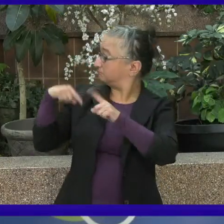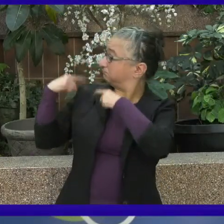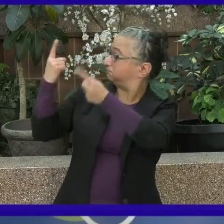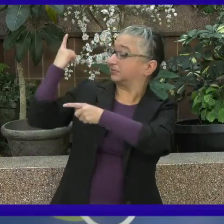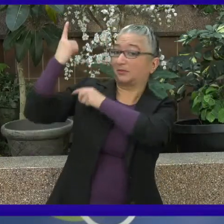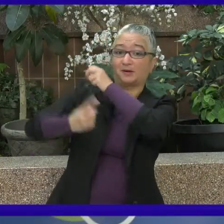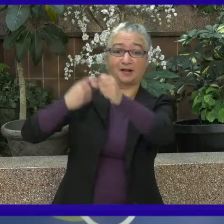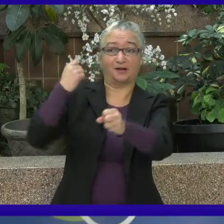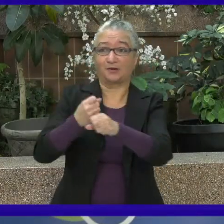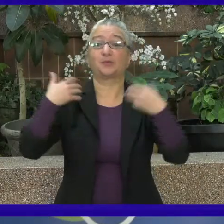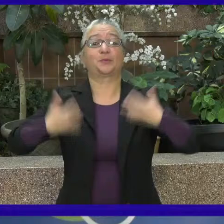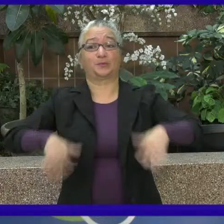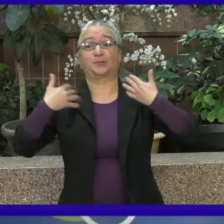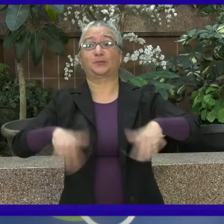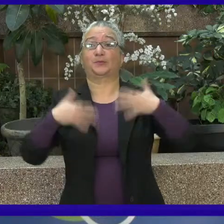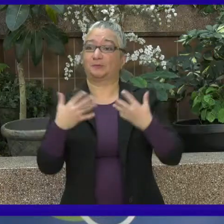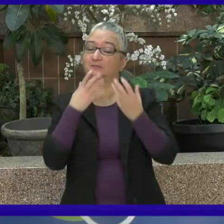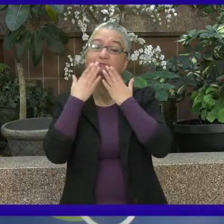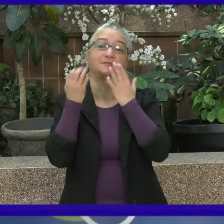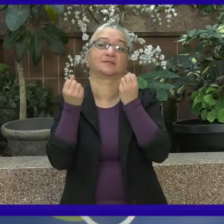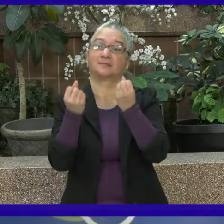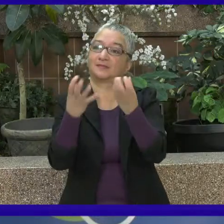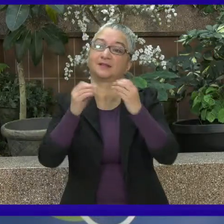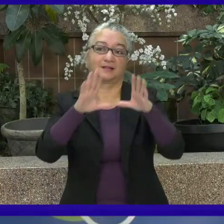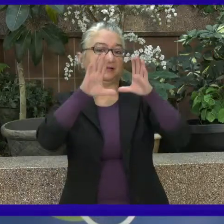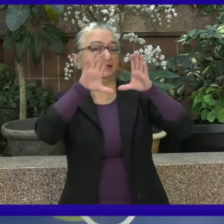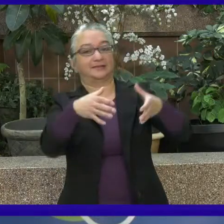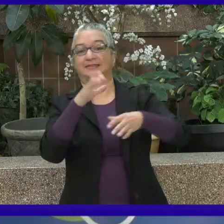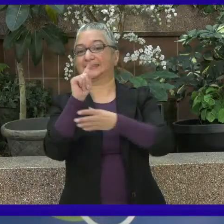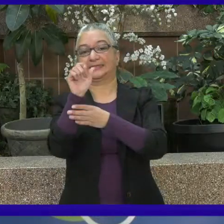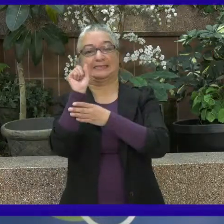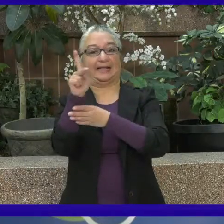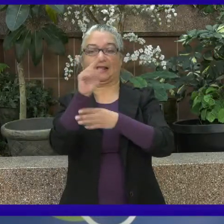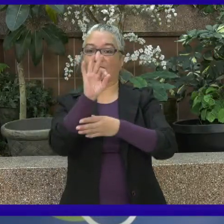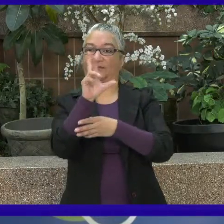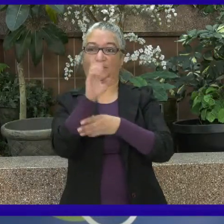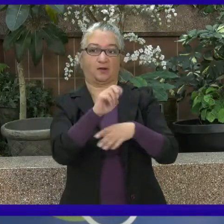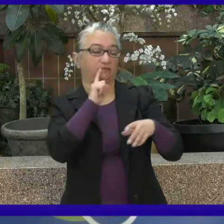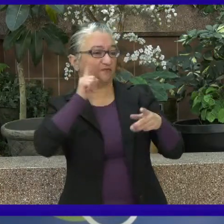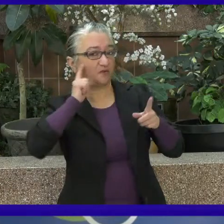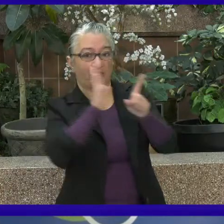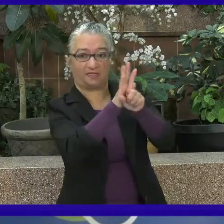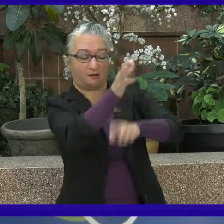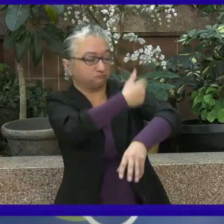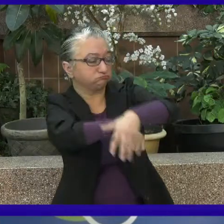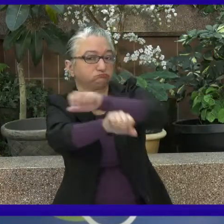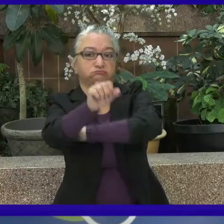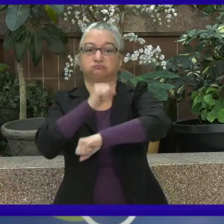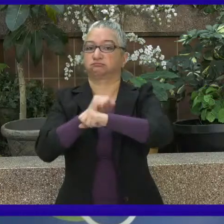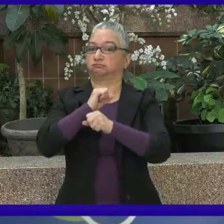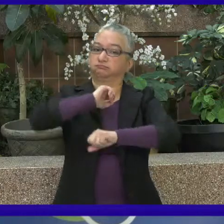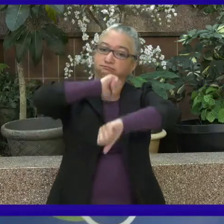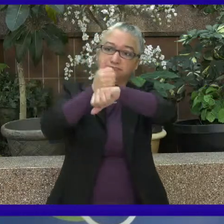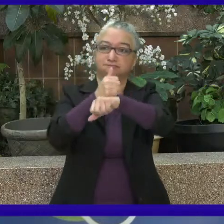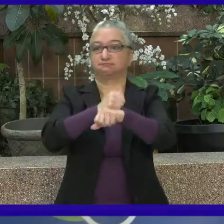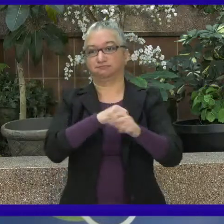of our task force for every immunizer and staff member at all of our clinics for every manitoban